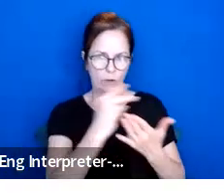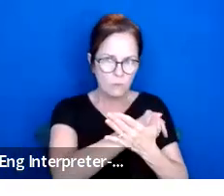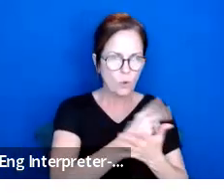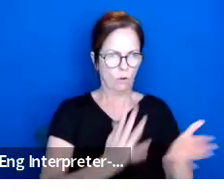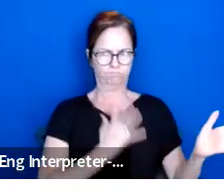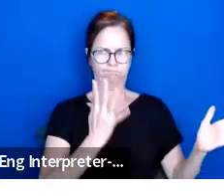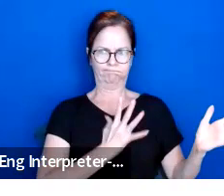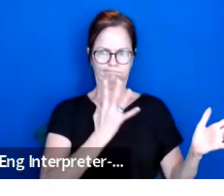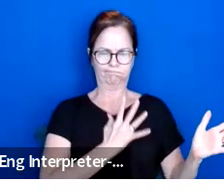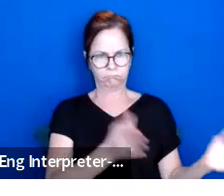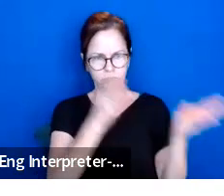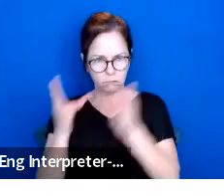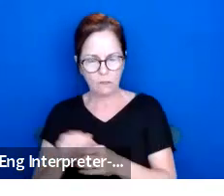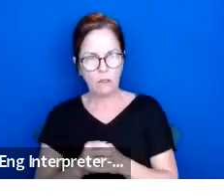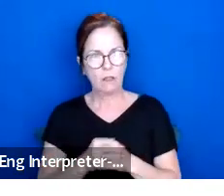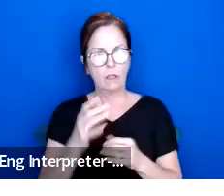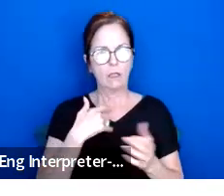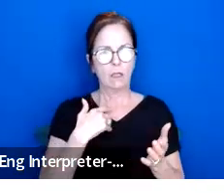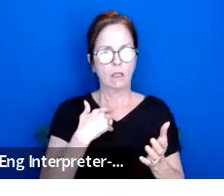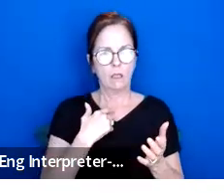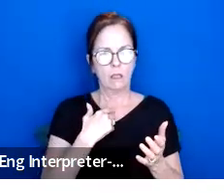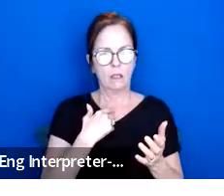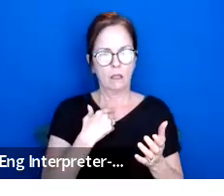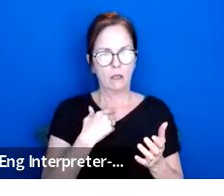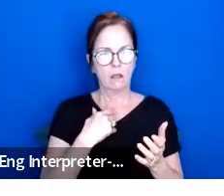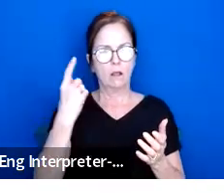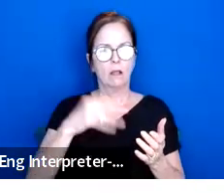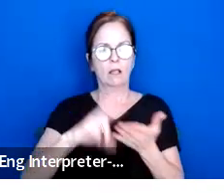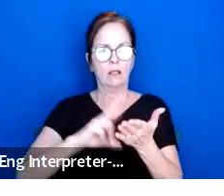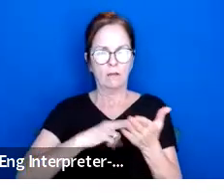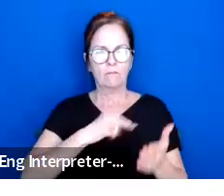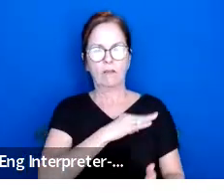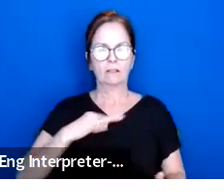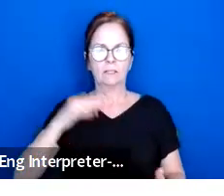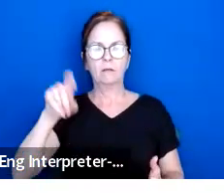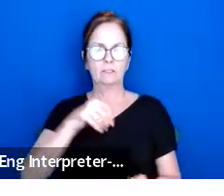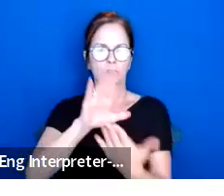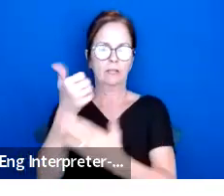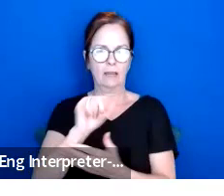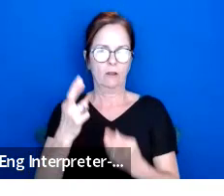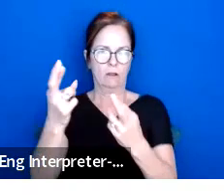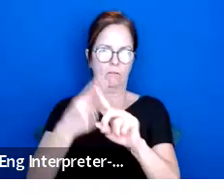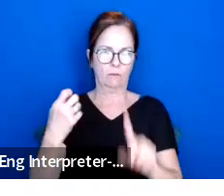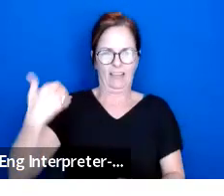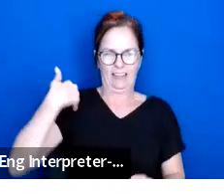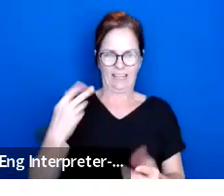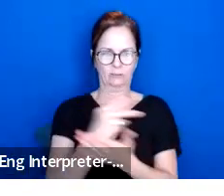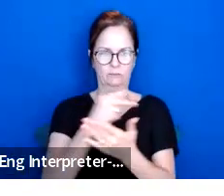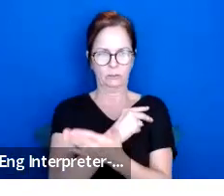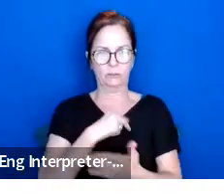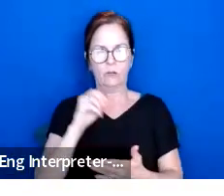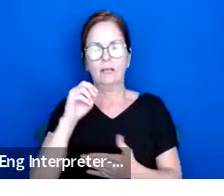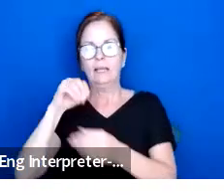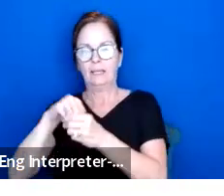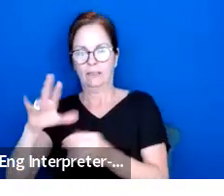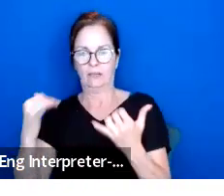By contract faculty must address any recommendations from their last review in their current review. And as mentioned before, it's good practice to say this was the recommendation.